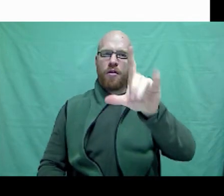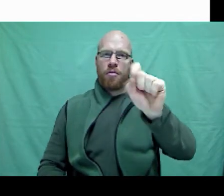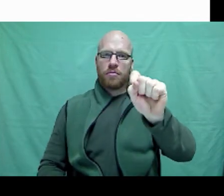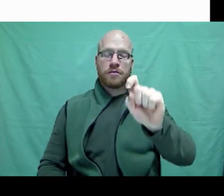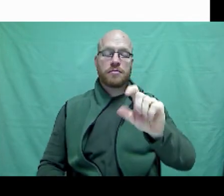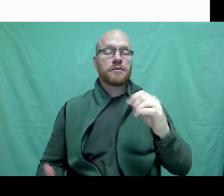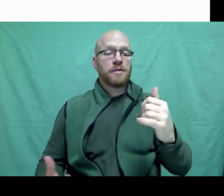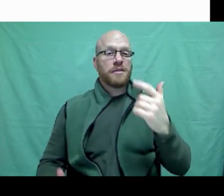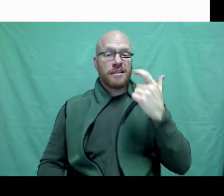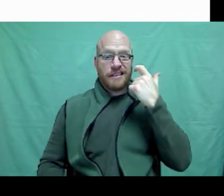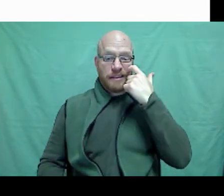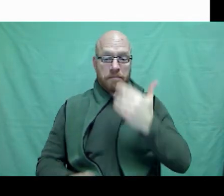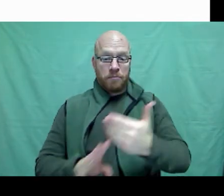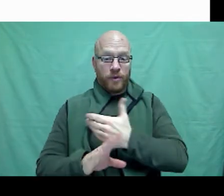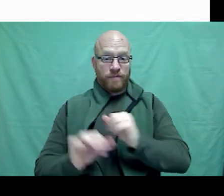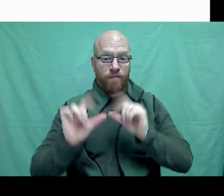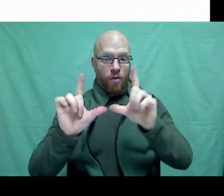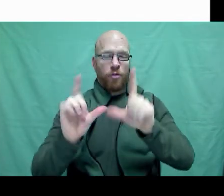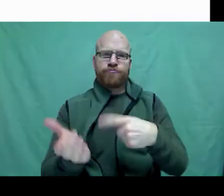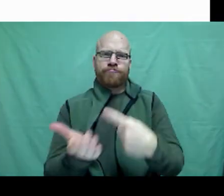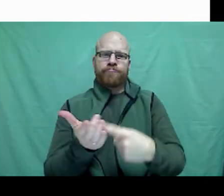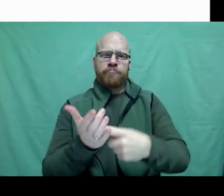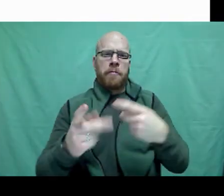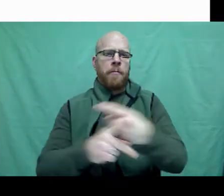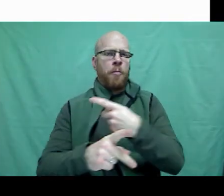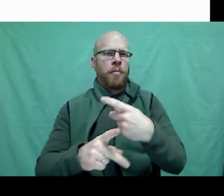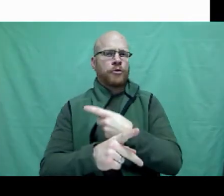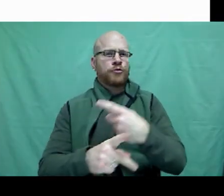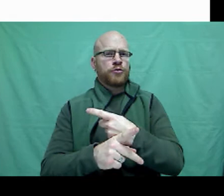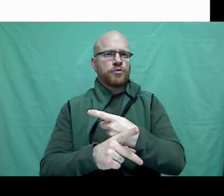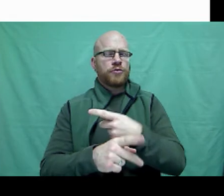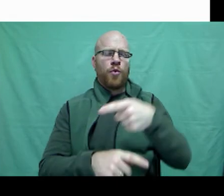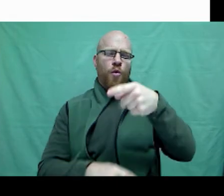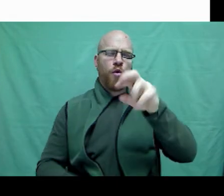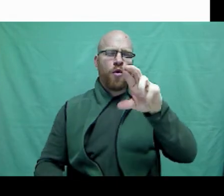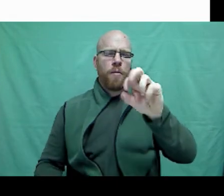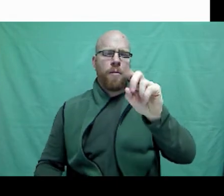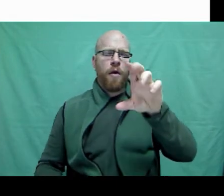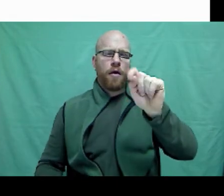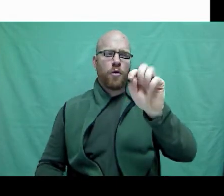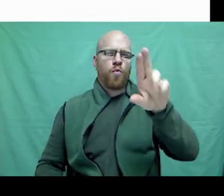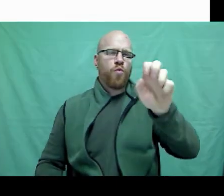in the previous blog we talked about the multiplication rule or the product rule.